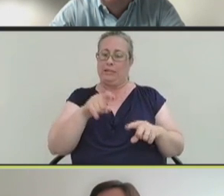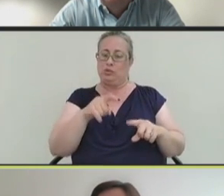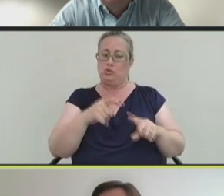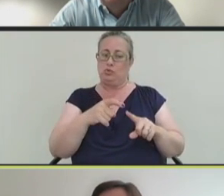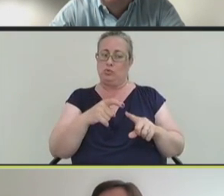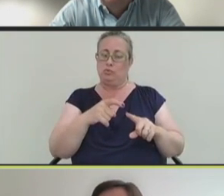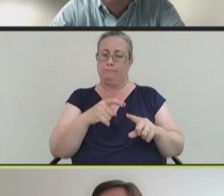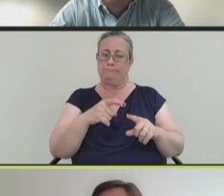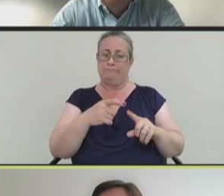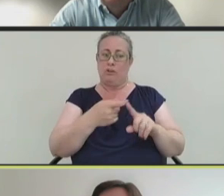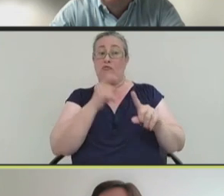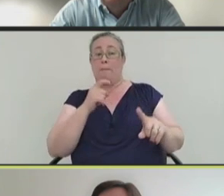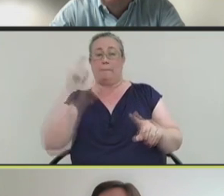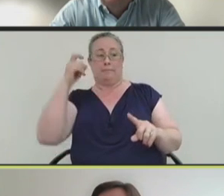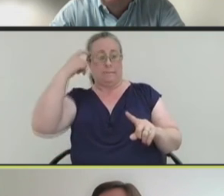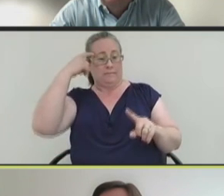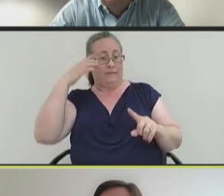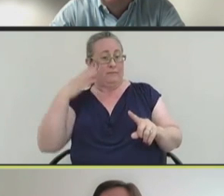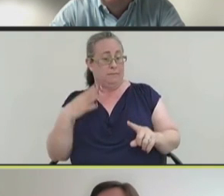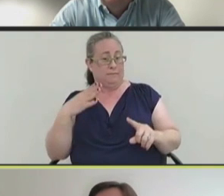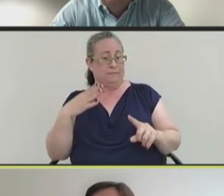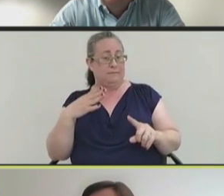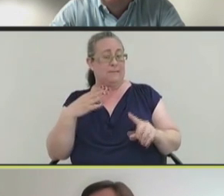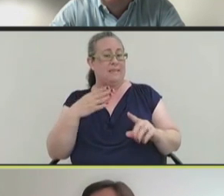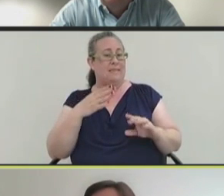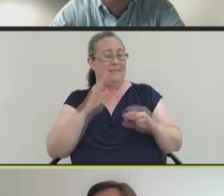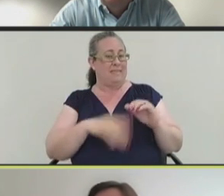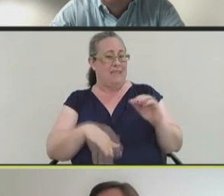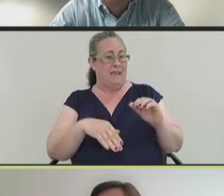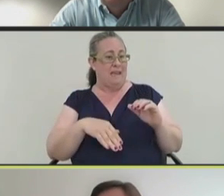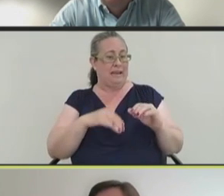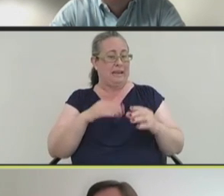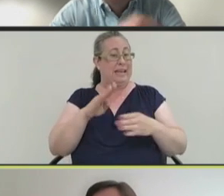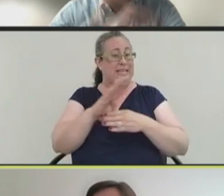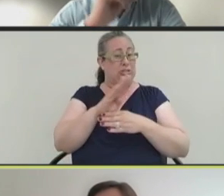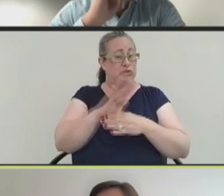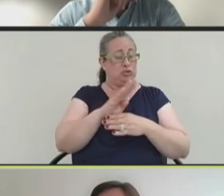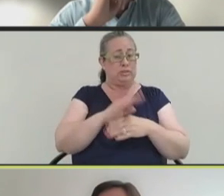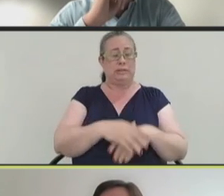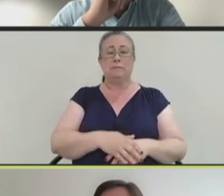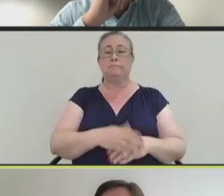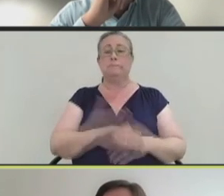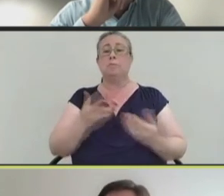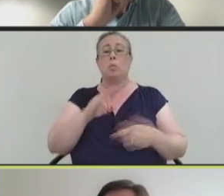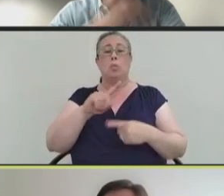regulatory bodies, rather than from industry. Because obviously, when it comes from industry,